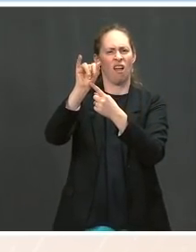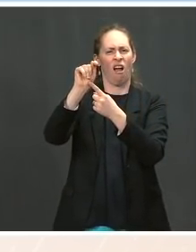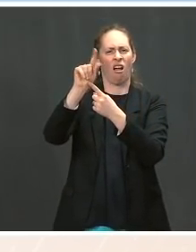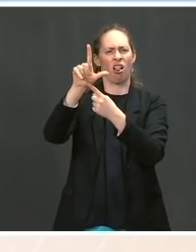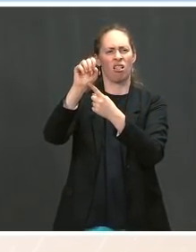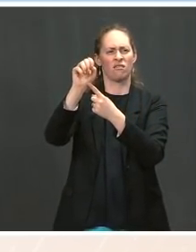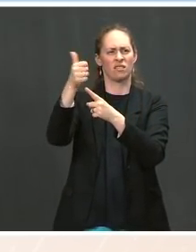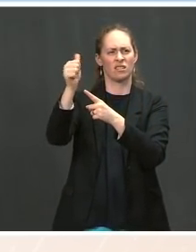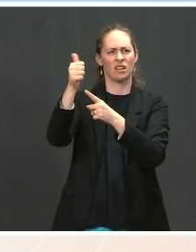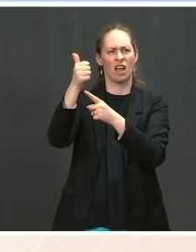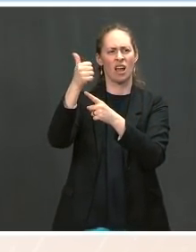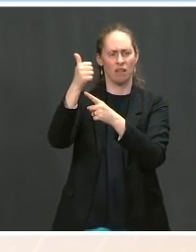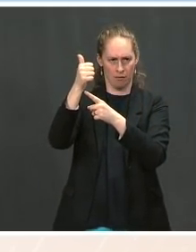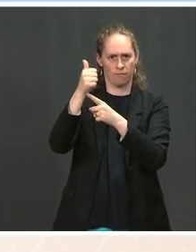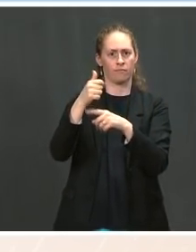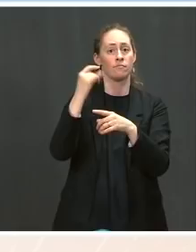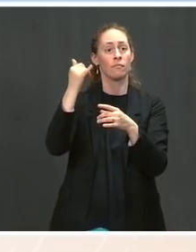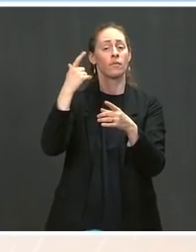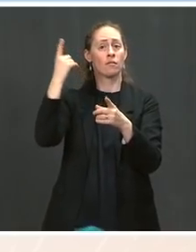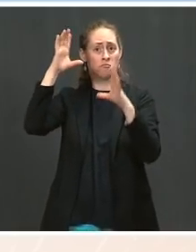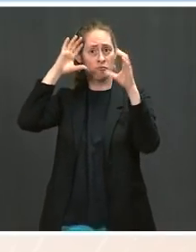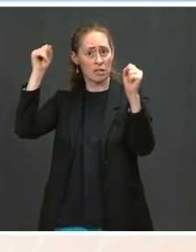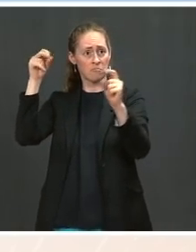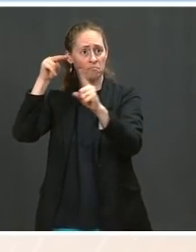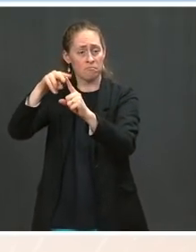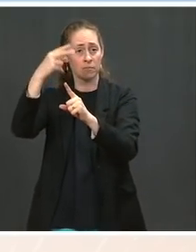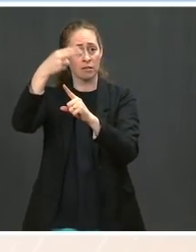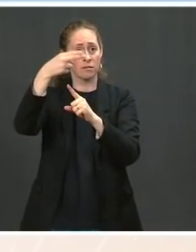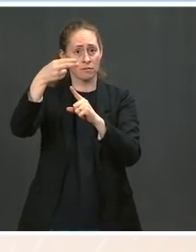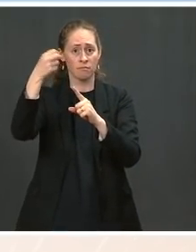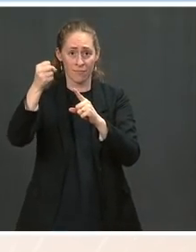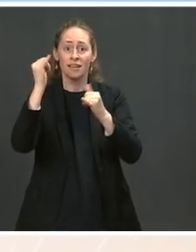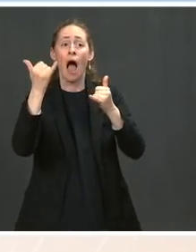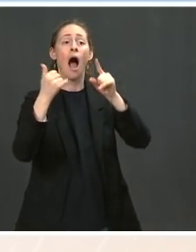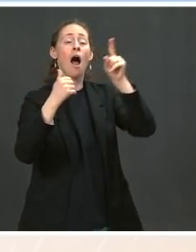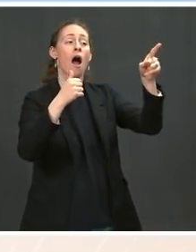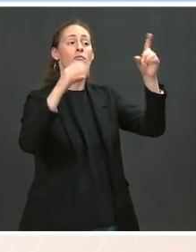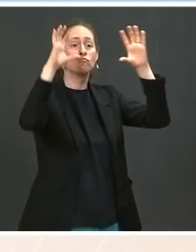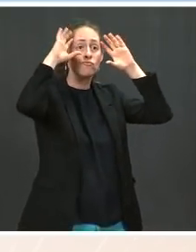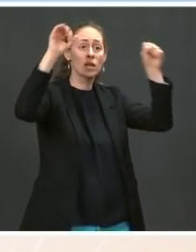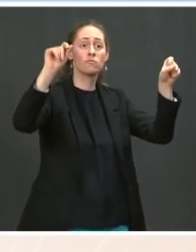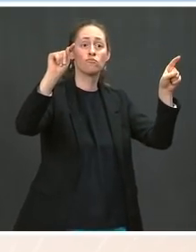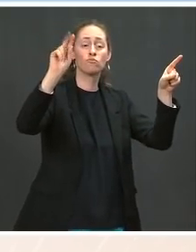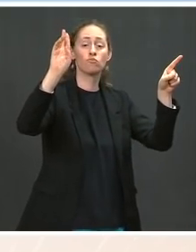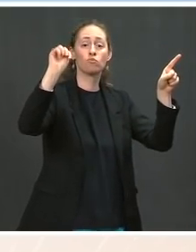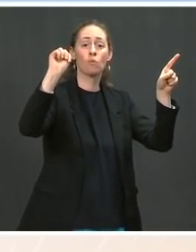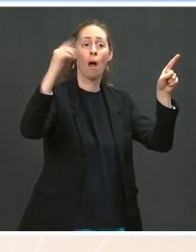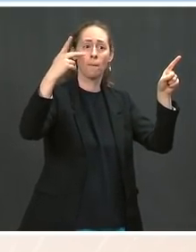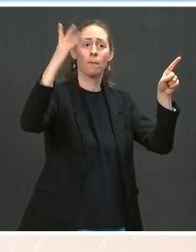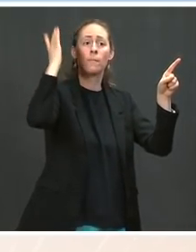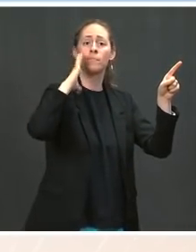started the reversal of the Trump administration's ban on abortion referrals at Title 10 family planning clinics.